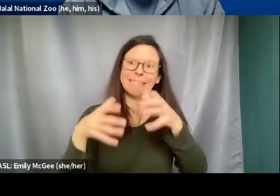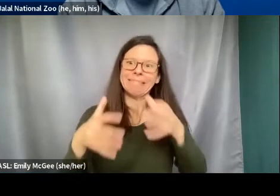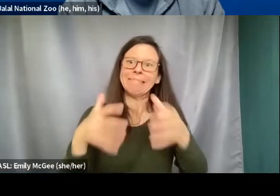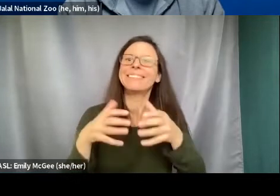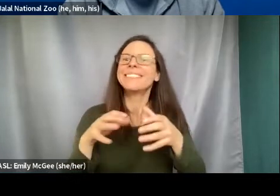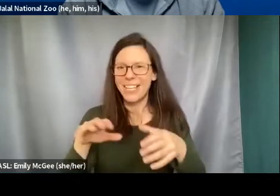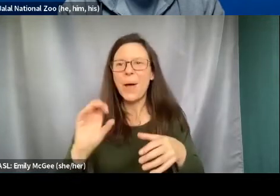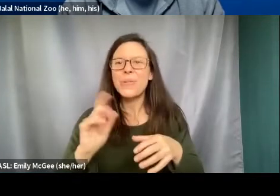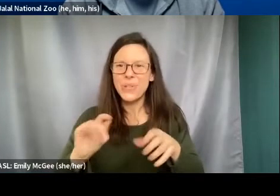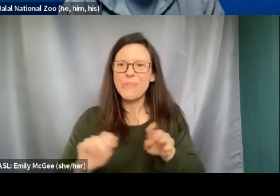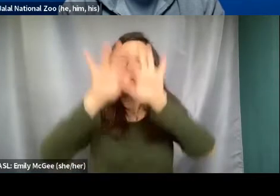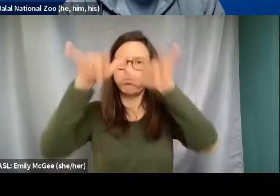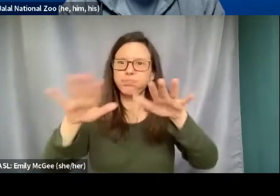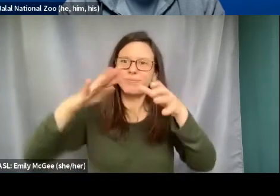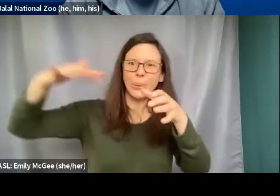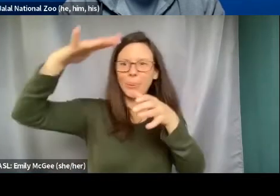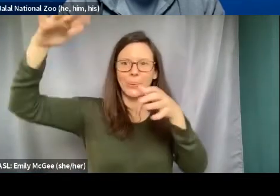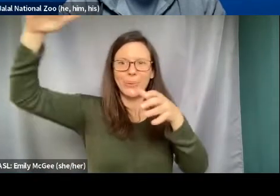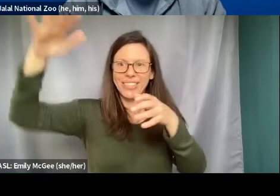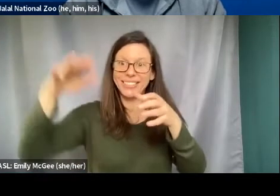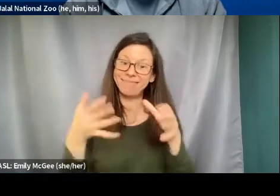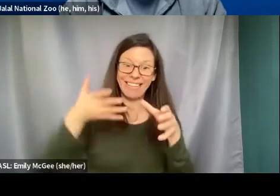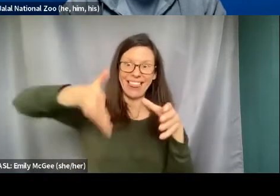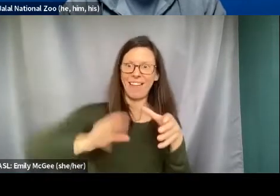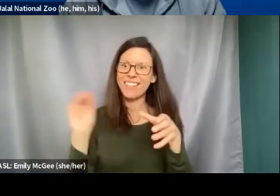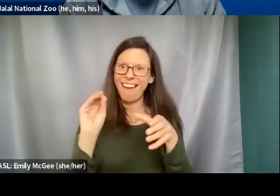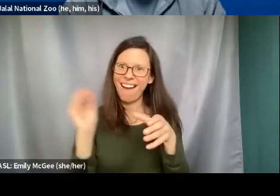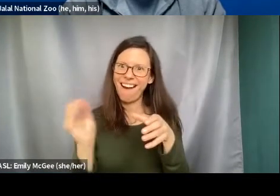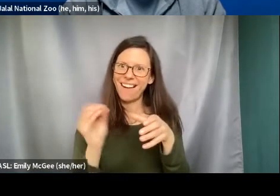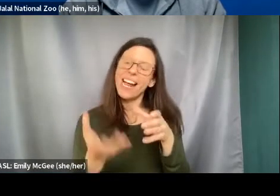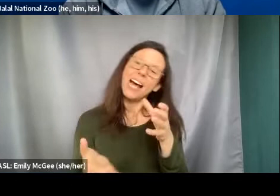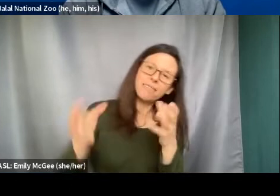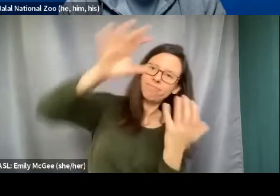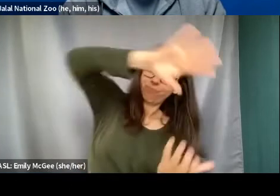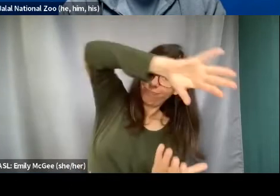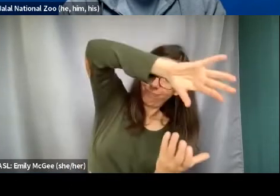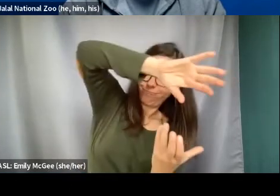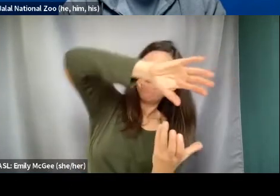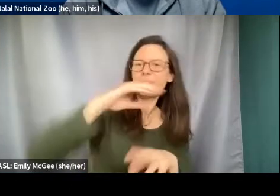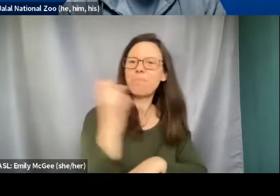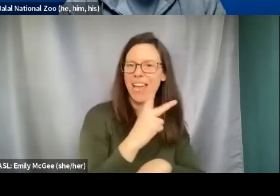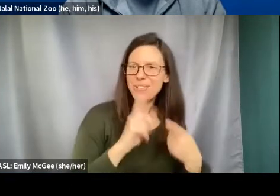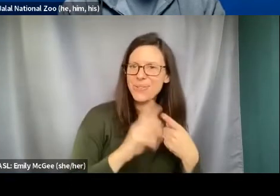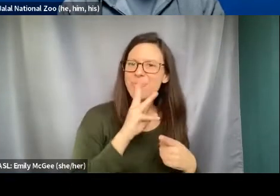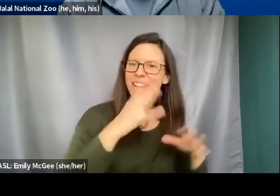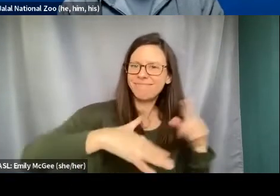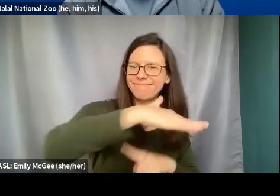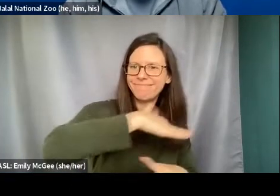so just such a cool way, potentially dangerous, but you are so trained to deal with this gas um